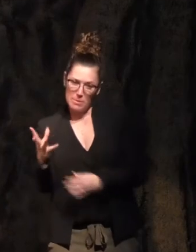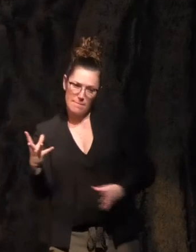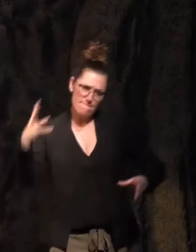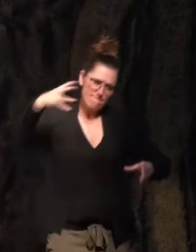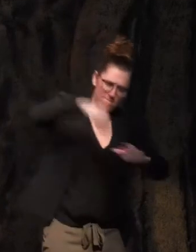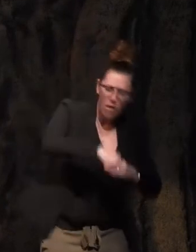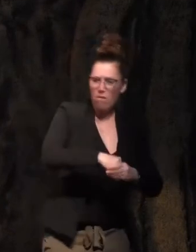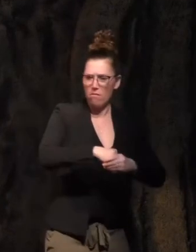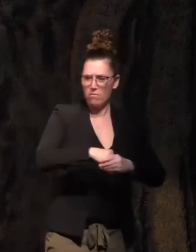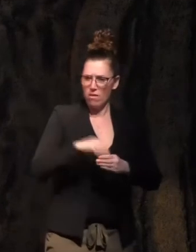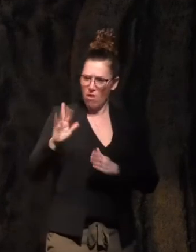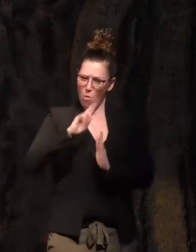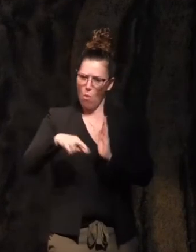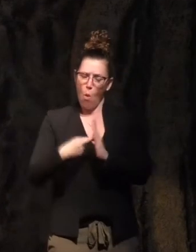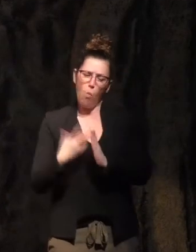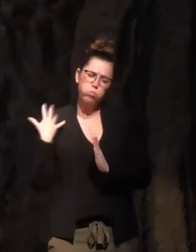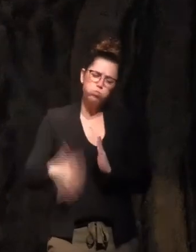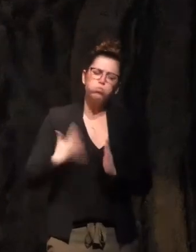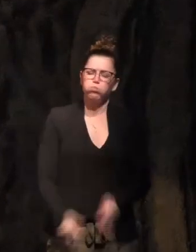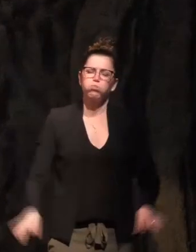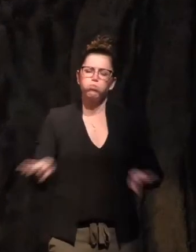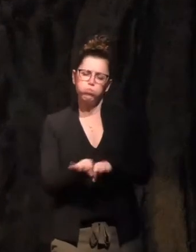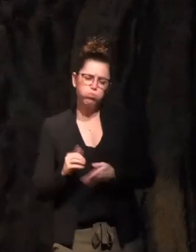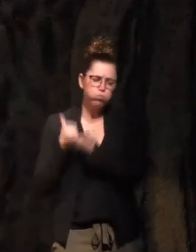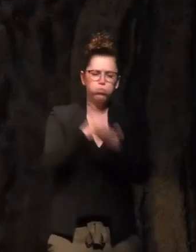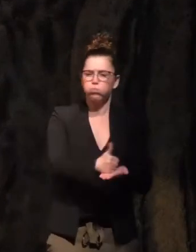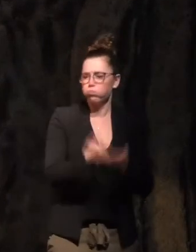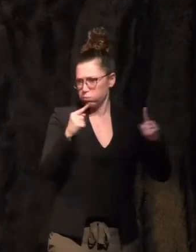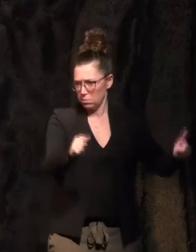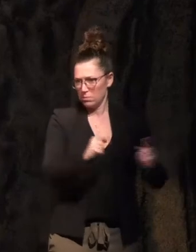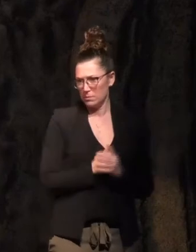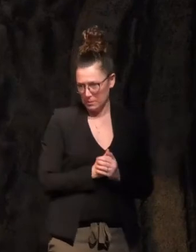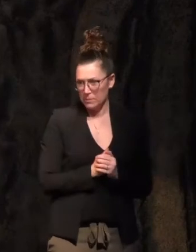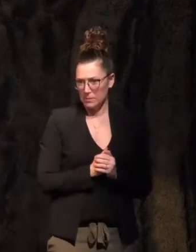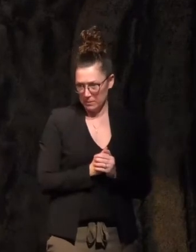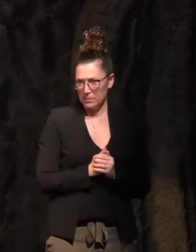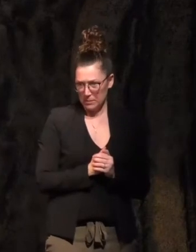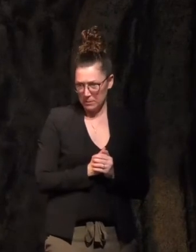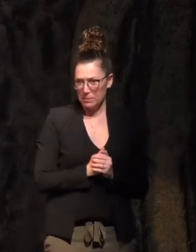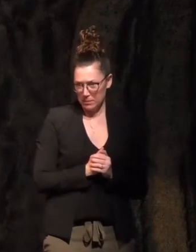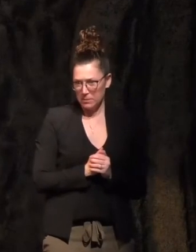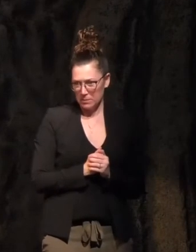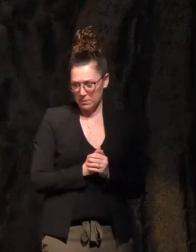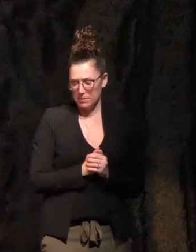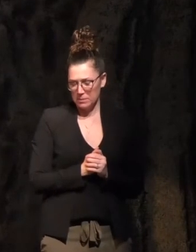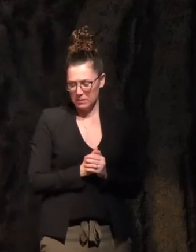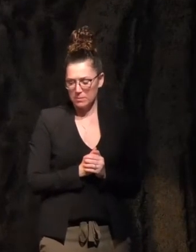and presence, the experiences of those who are critical of that institution, and their institutions,